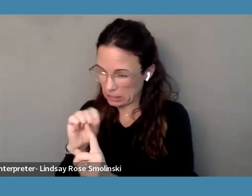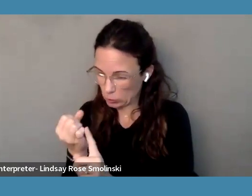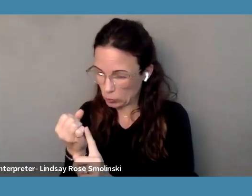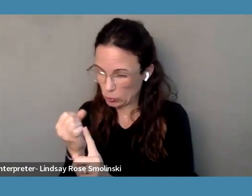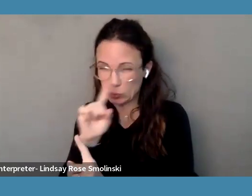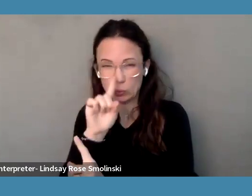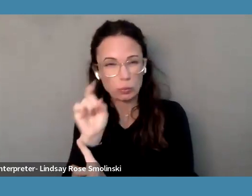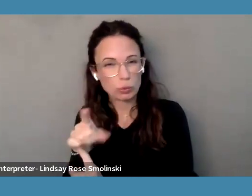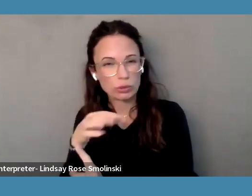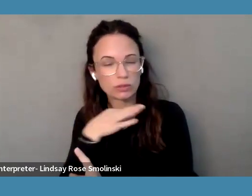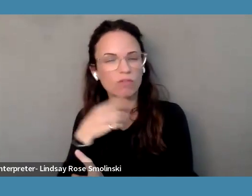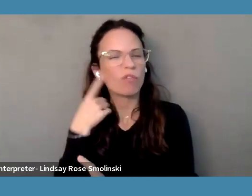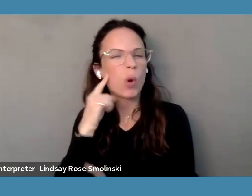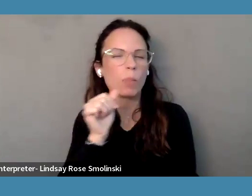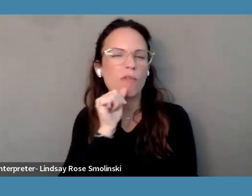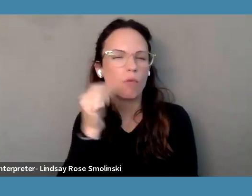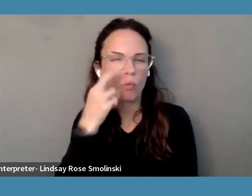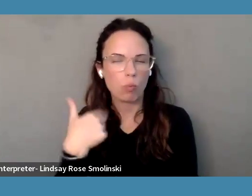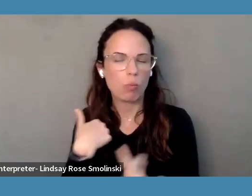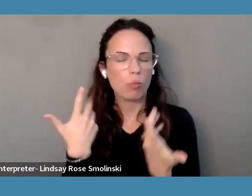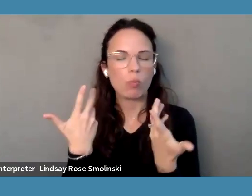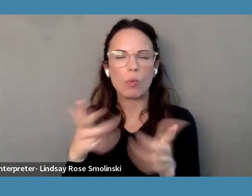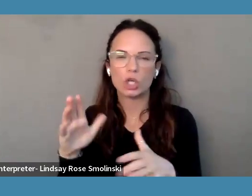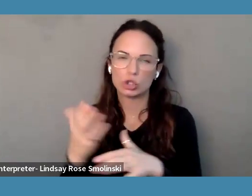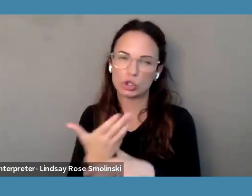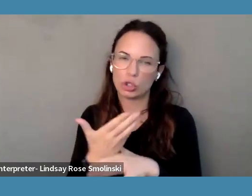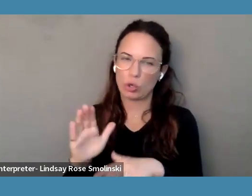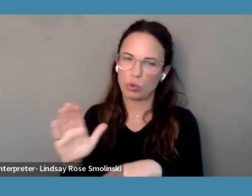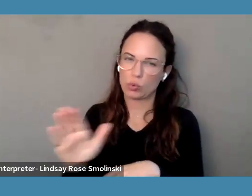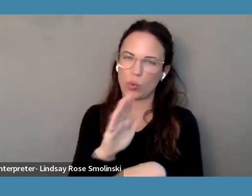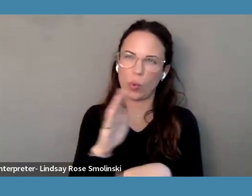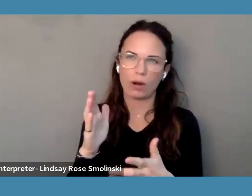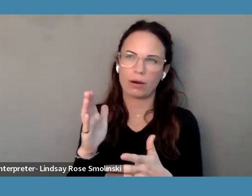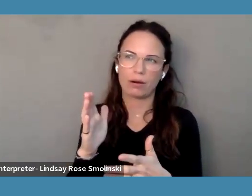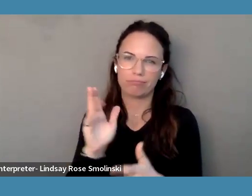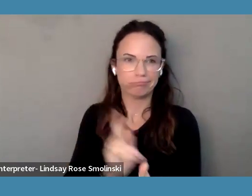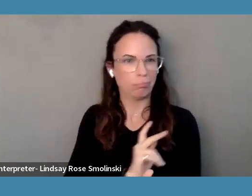For privacy reasons, we don't wanna share everybody's, you know, personal stories